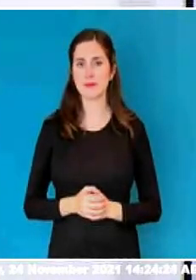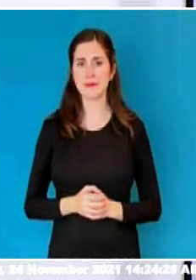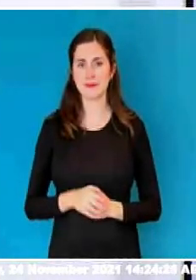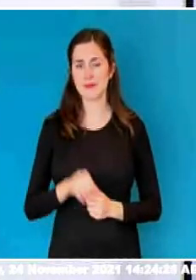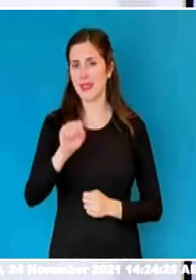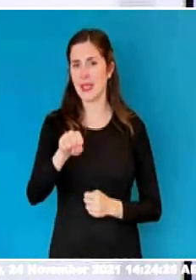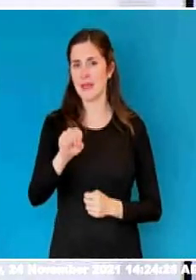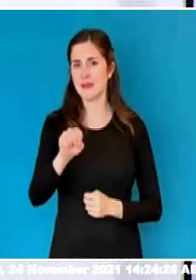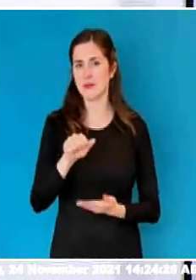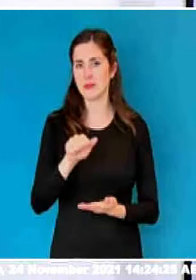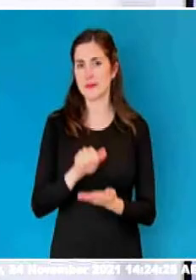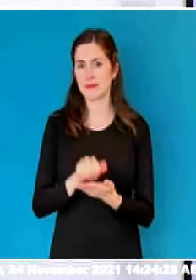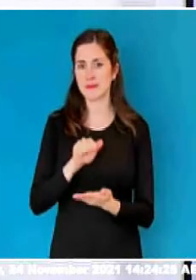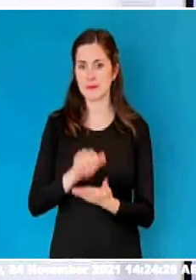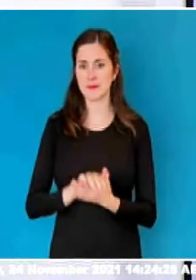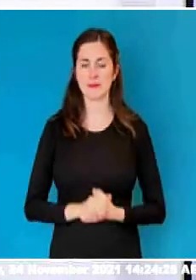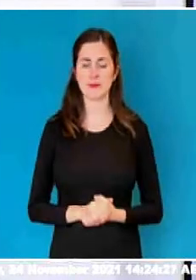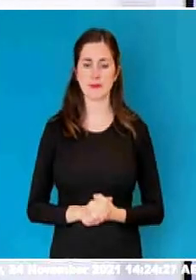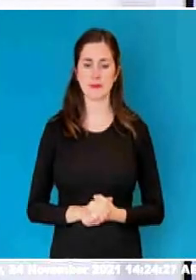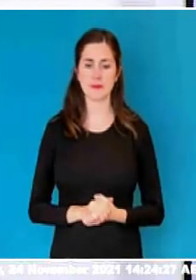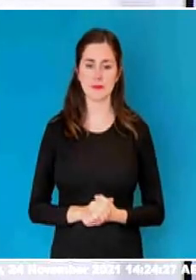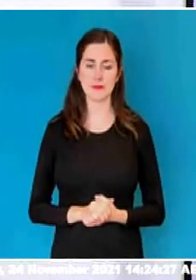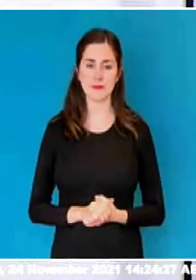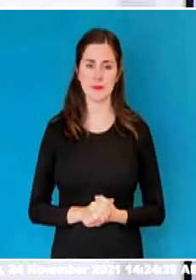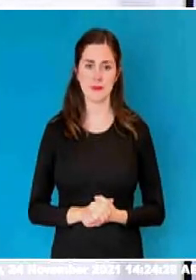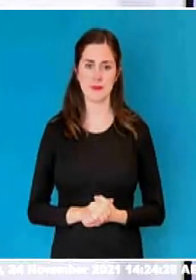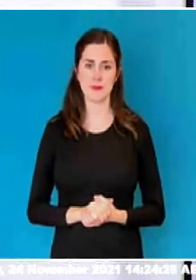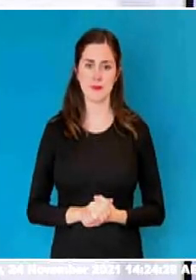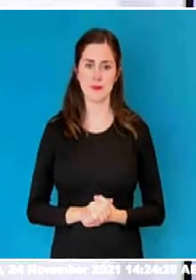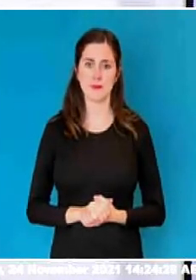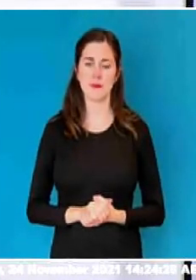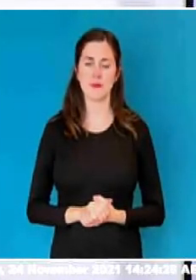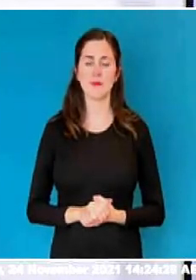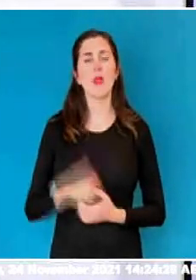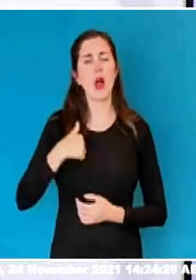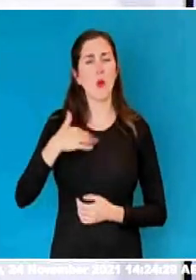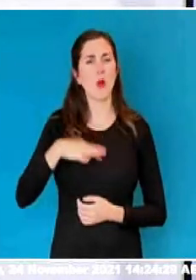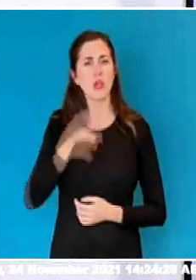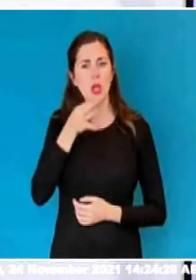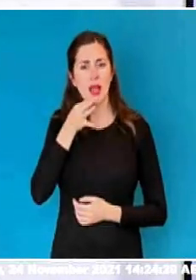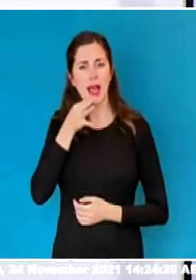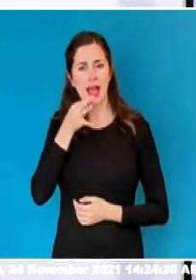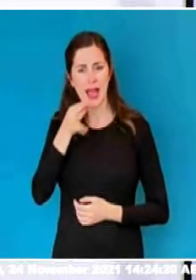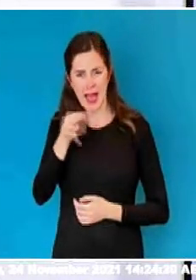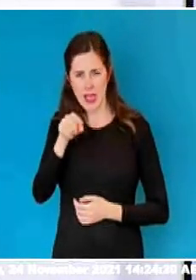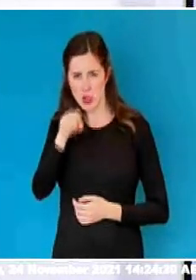Ms Baxter, I want to ask you then about the interaction between work health